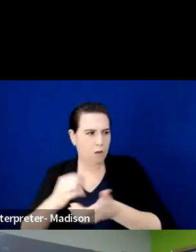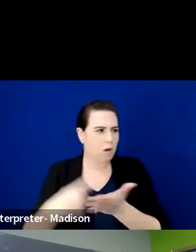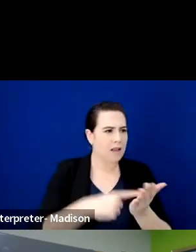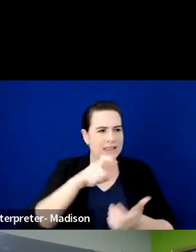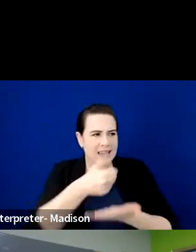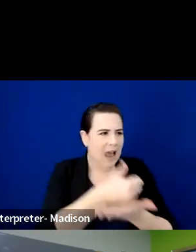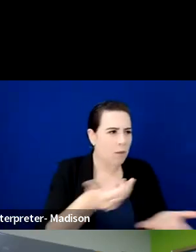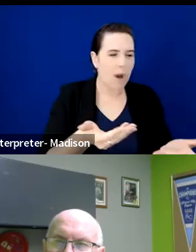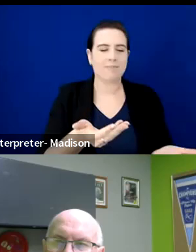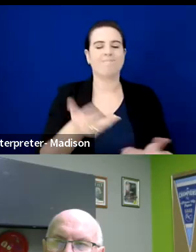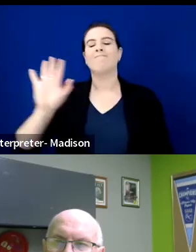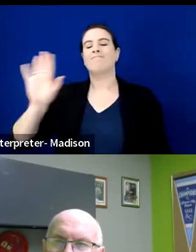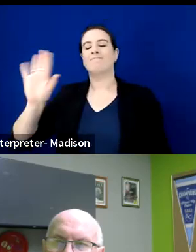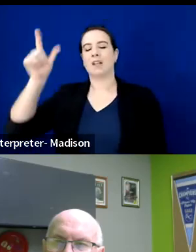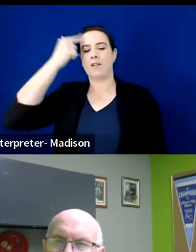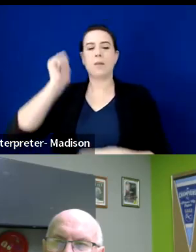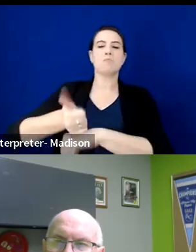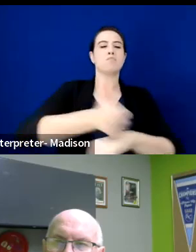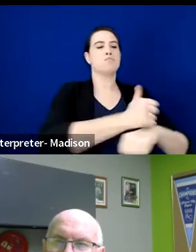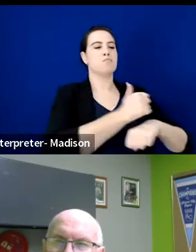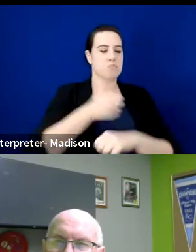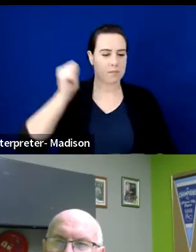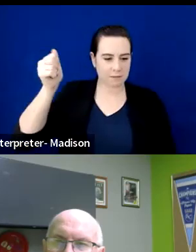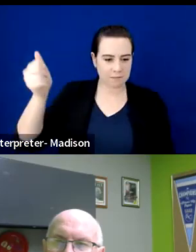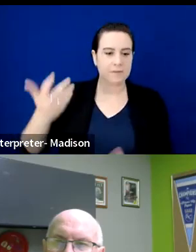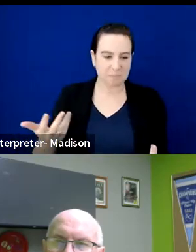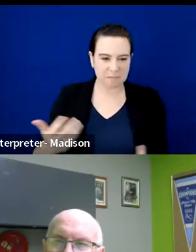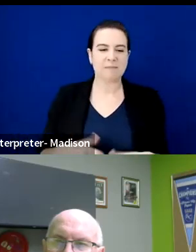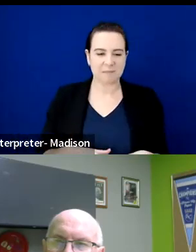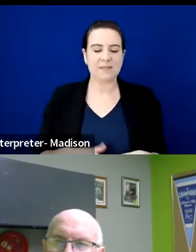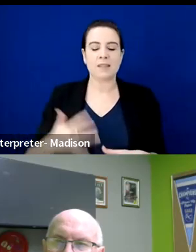And I don't mean they weren't willing to be helpful, but I think there is a tradition of government agencies, frankly, planning for people rather than planning with people.